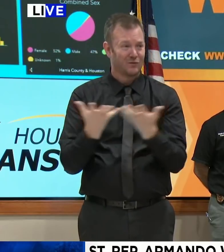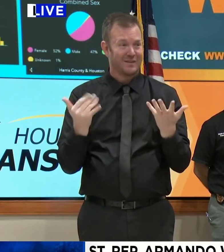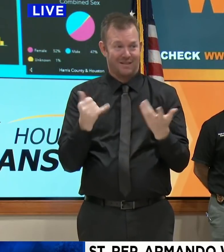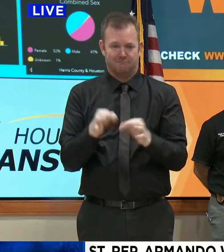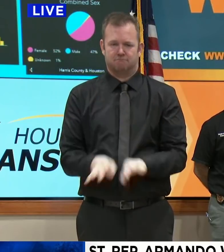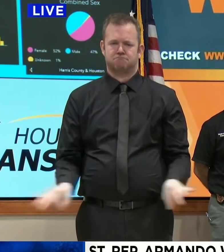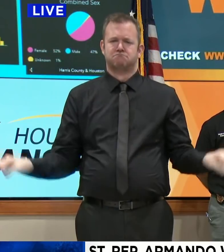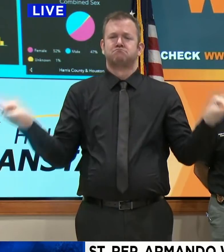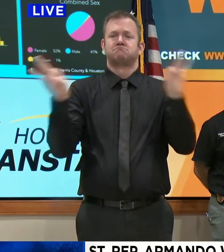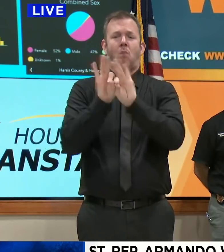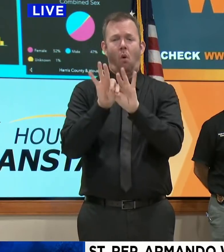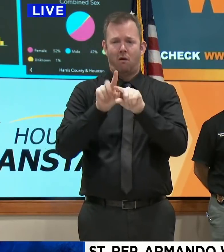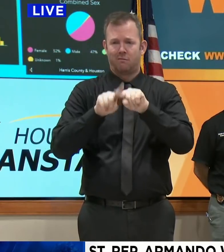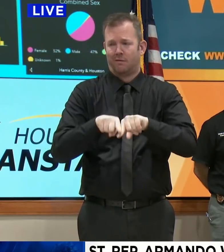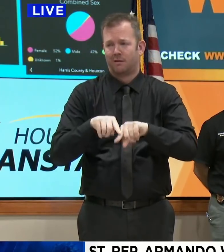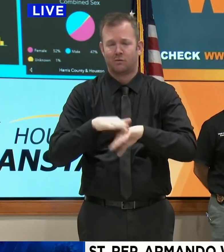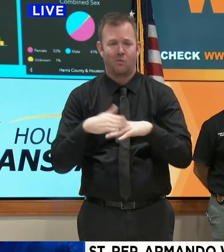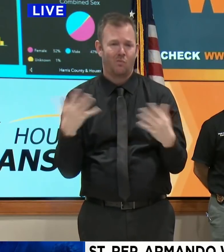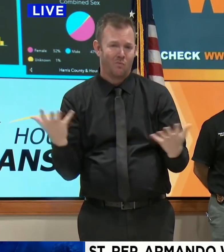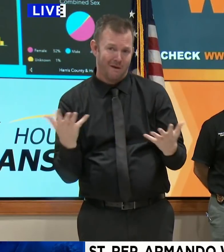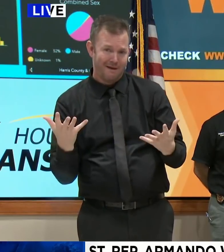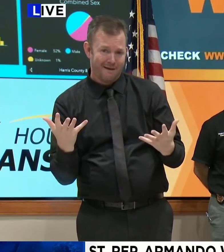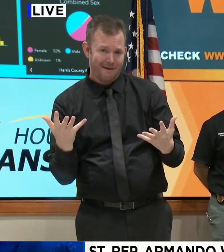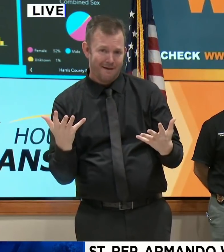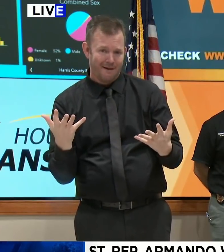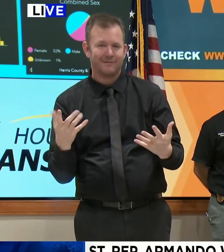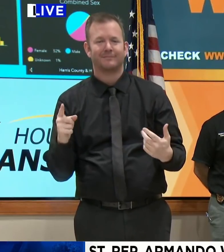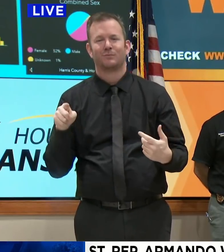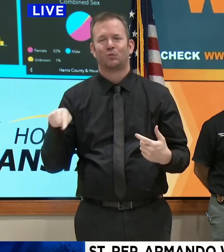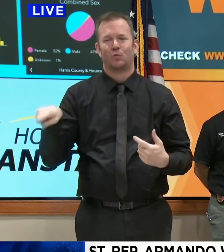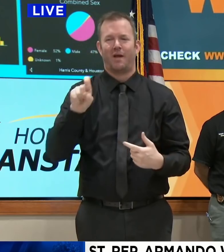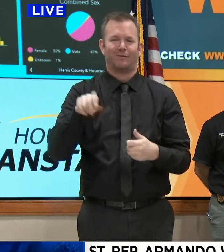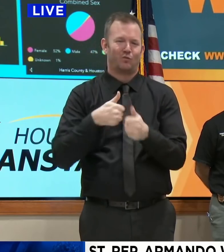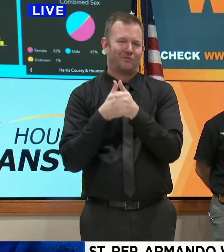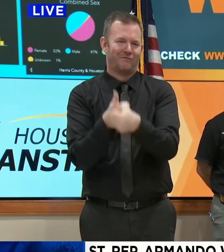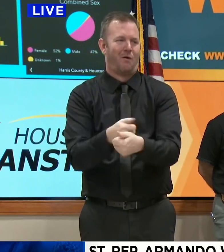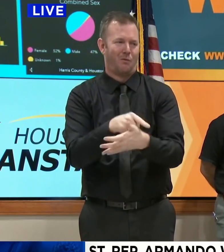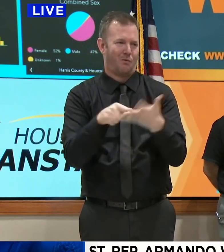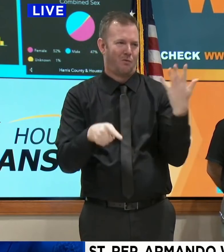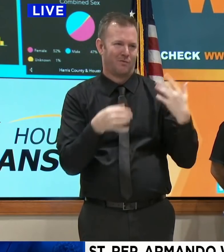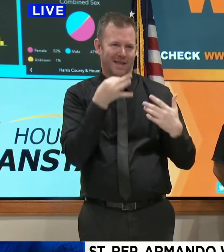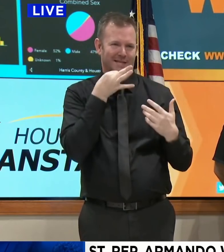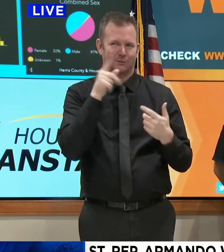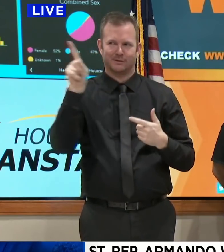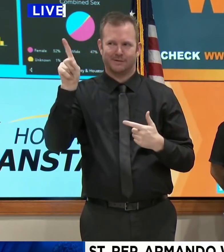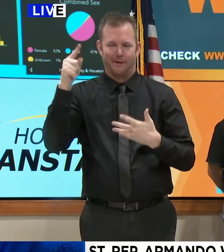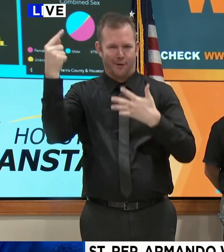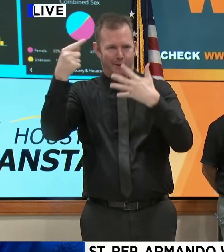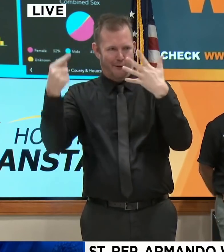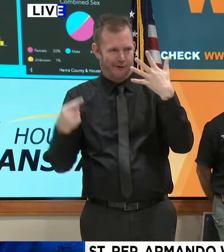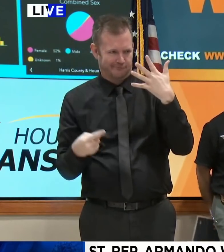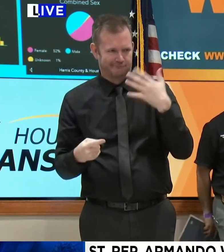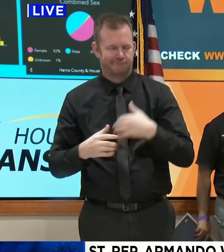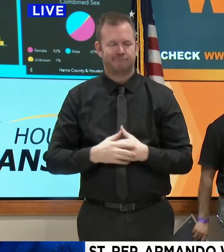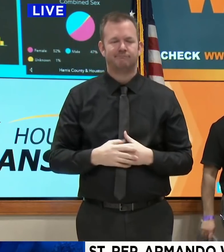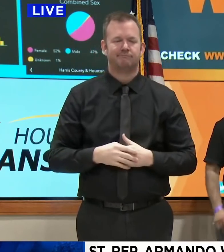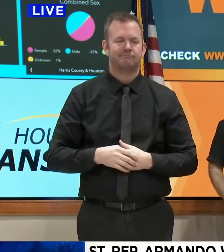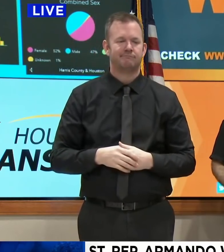you follow the rules of our health care experts because health care experts because anything that we do in the in anything that we do in the in the recovery. It is the recovery. It is predicated predicated on a on